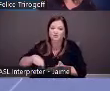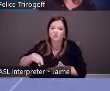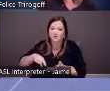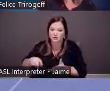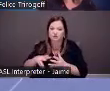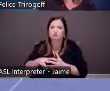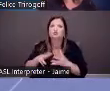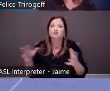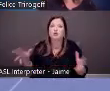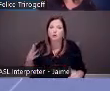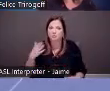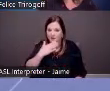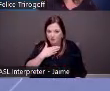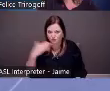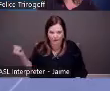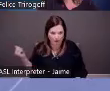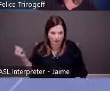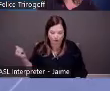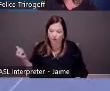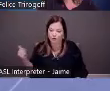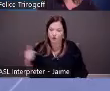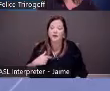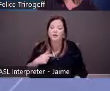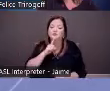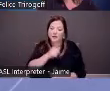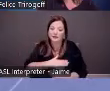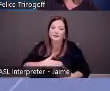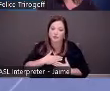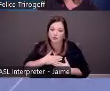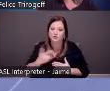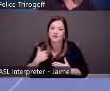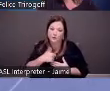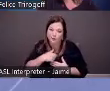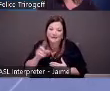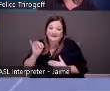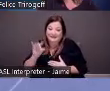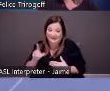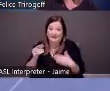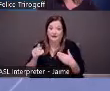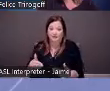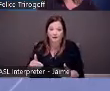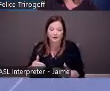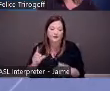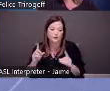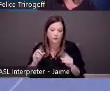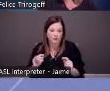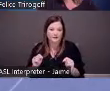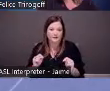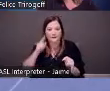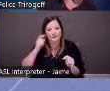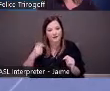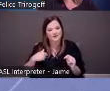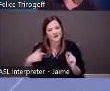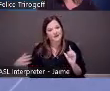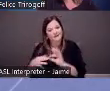and I so appreciate that we ended up doing it because I also felt like I connected with the CIL staff a lot more.